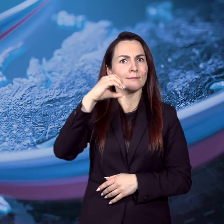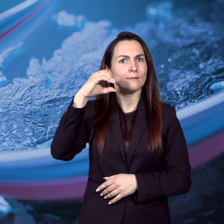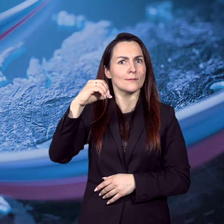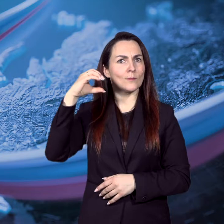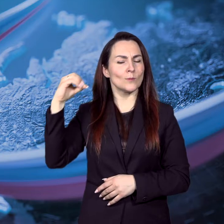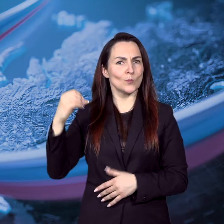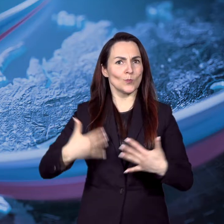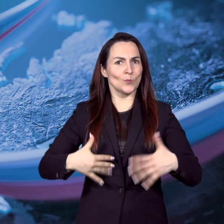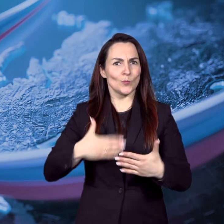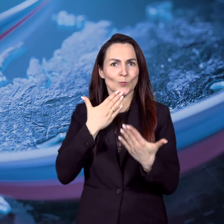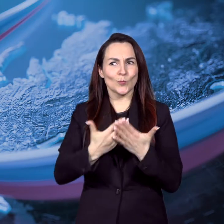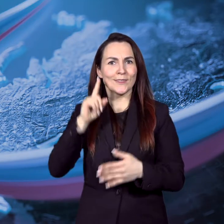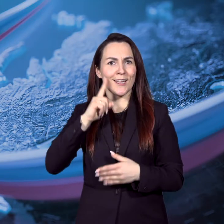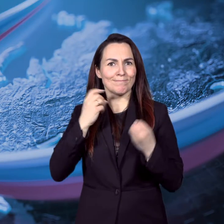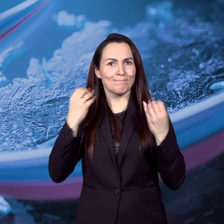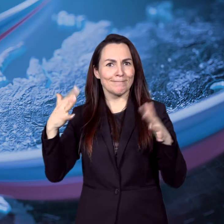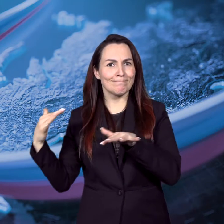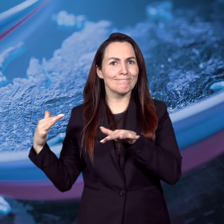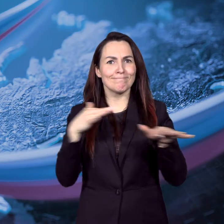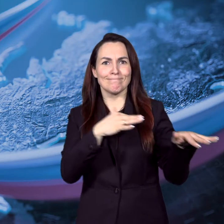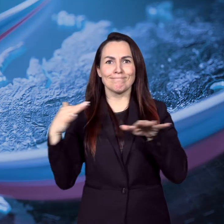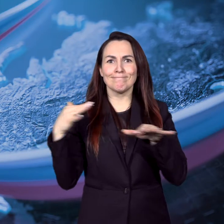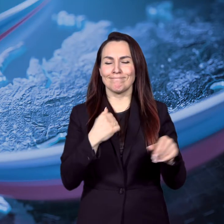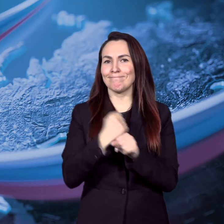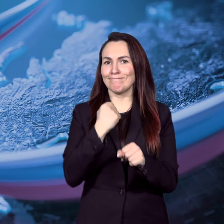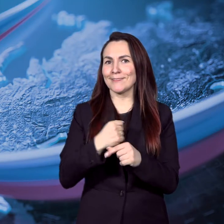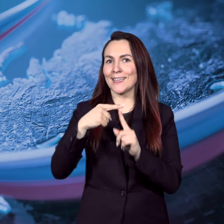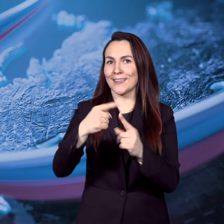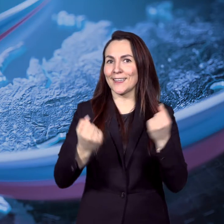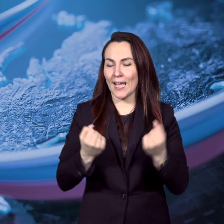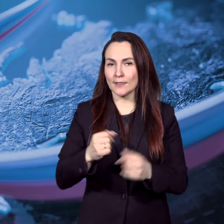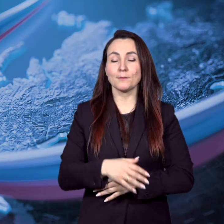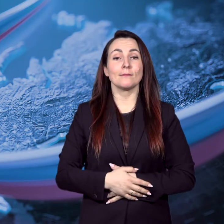This is the largest number of places for the deaf in Russia.